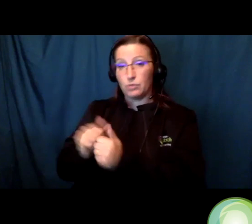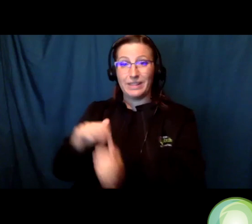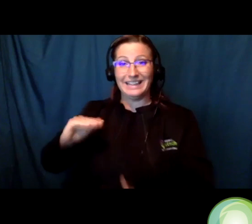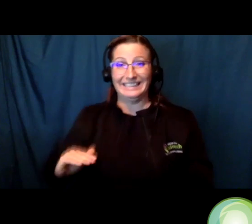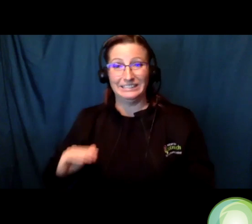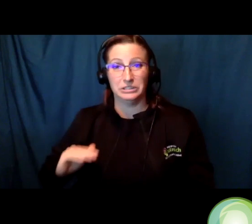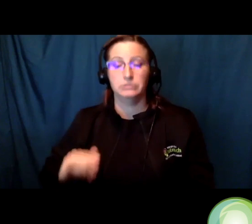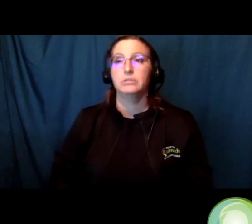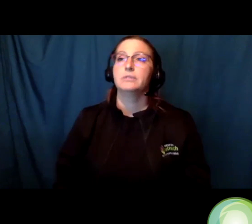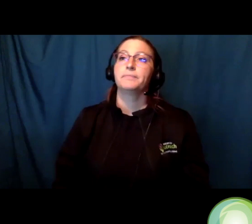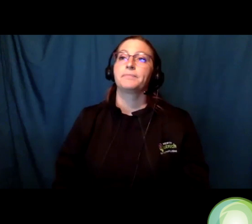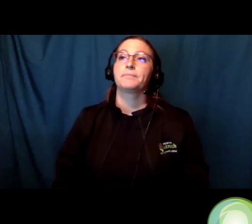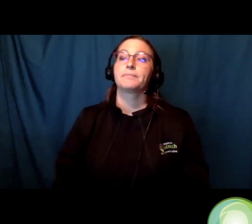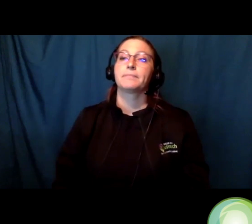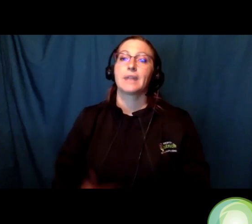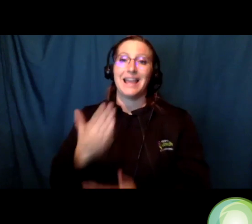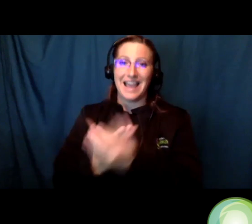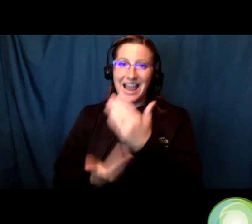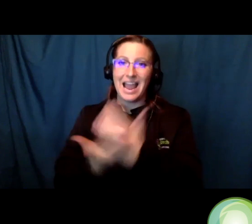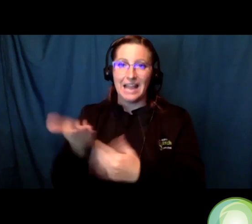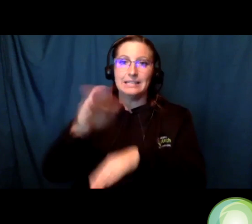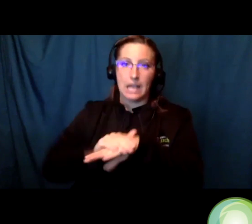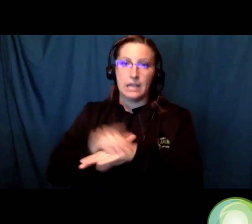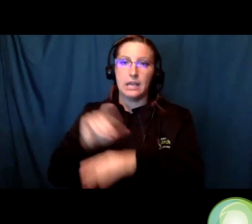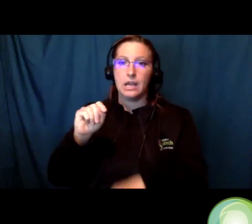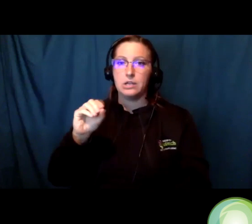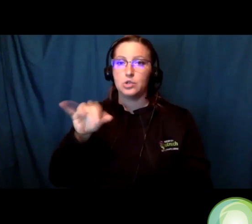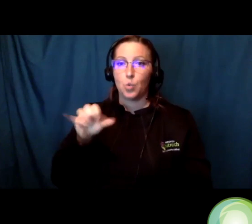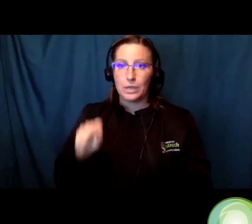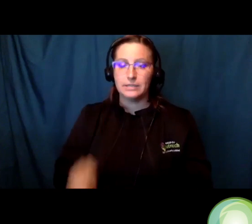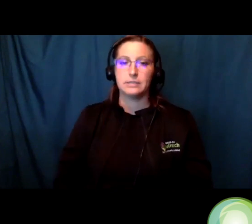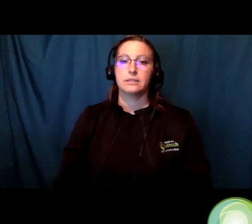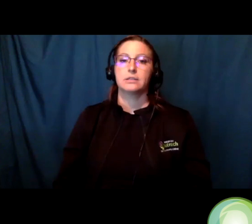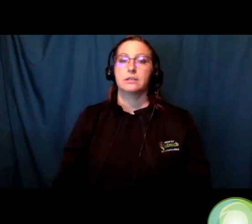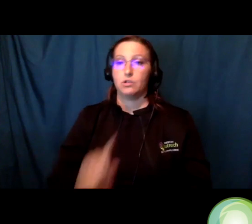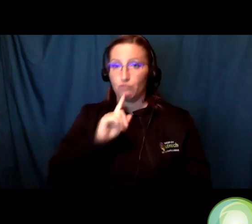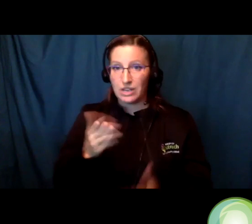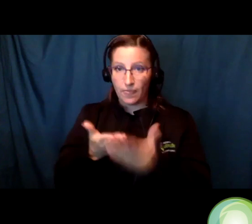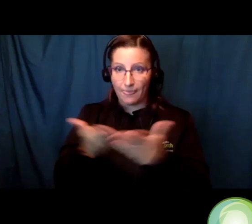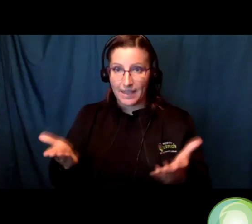um hands-on toys and like real things and play-doh and